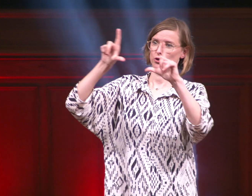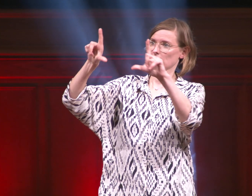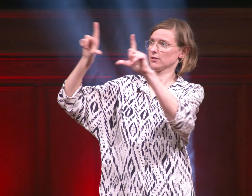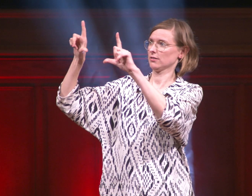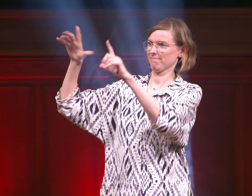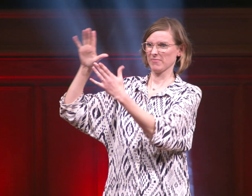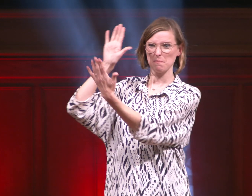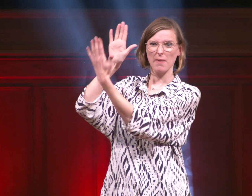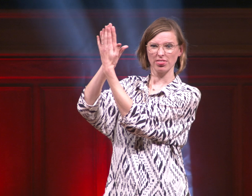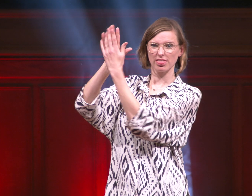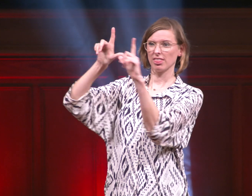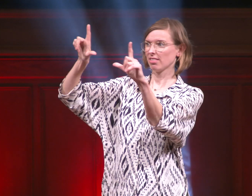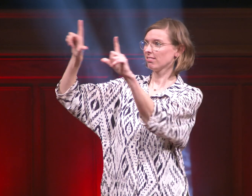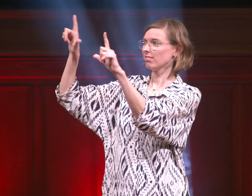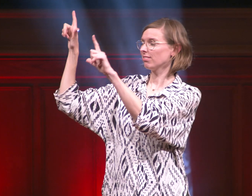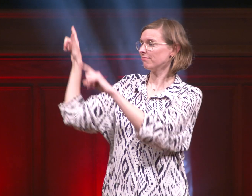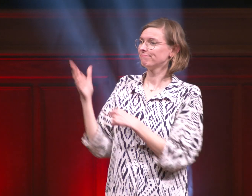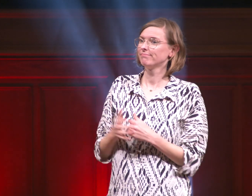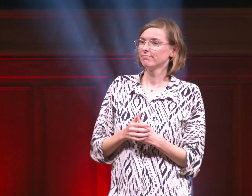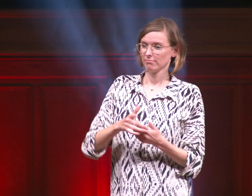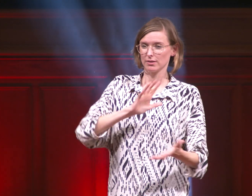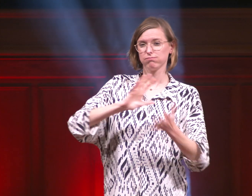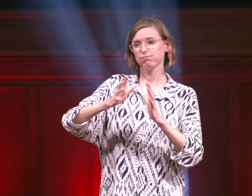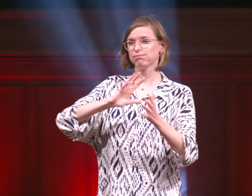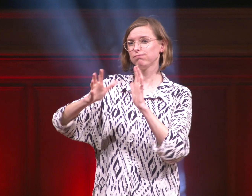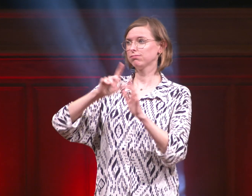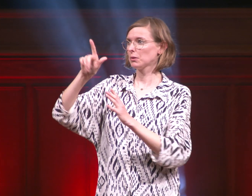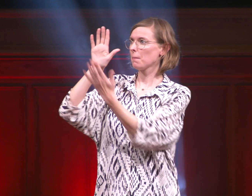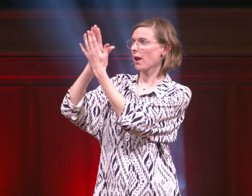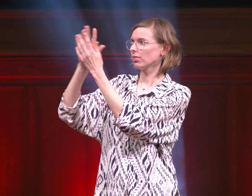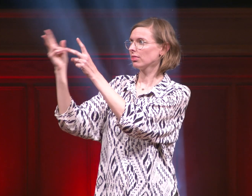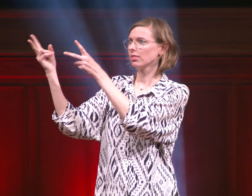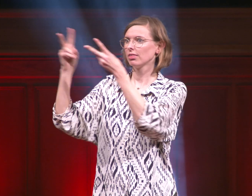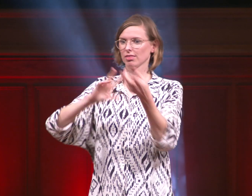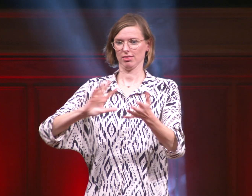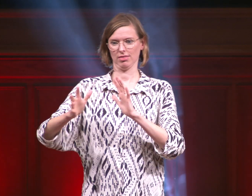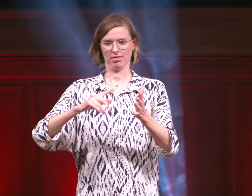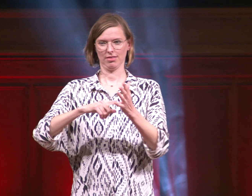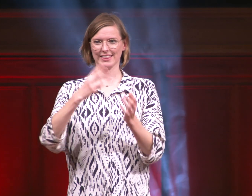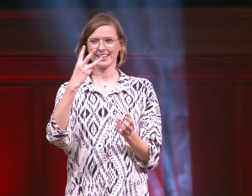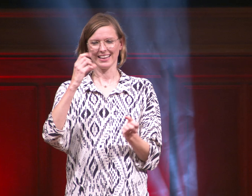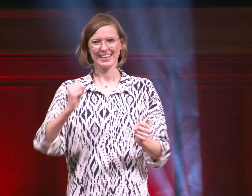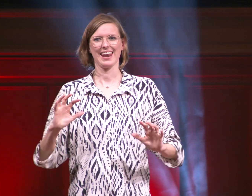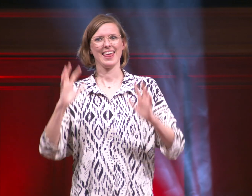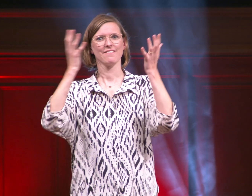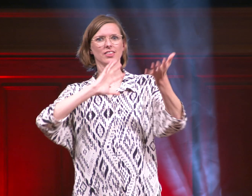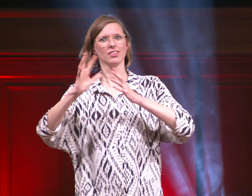is they make 2D flat art come to life in a 3D language.